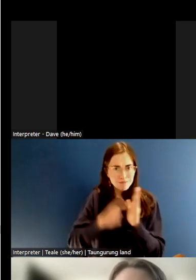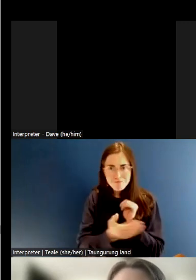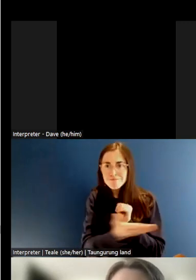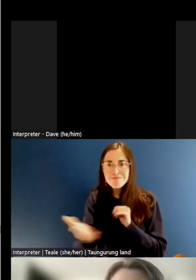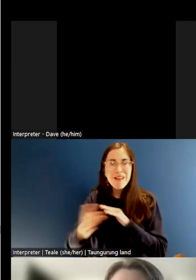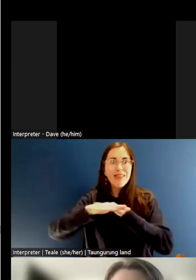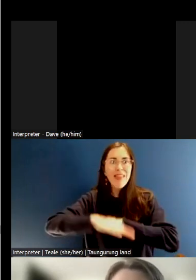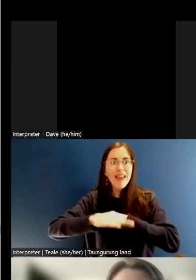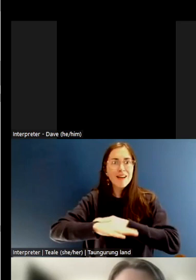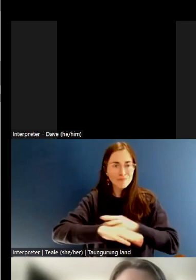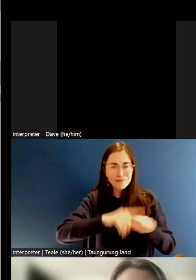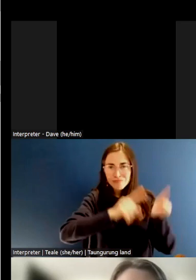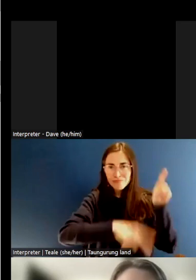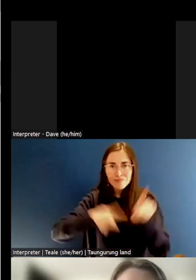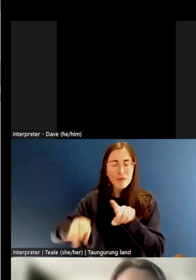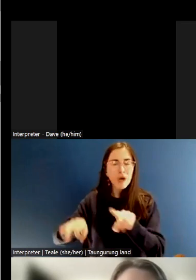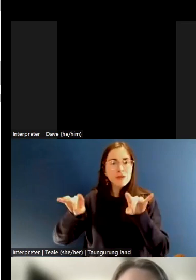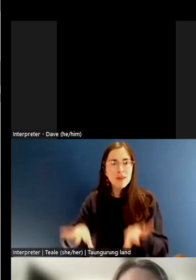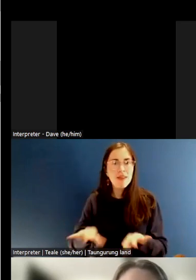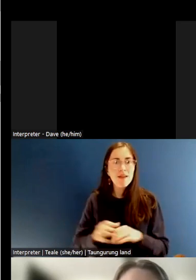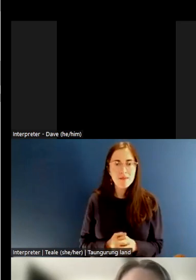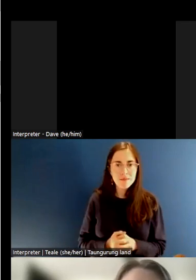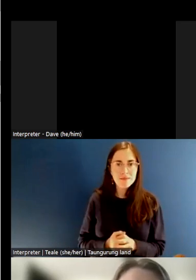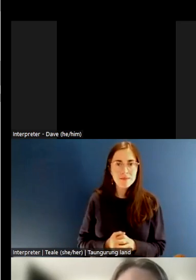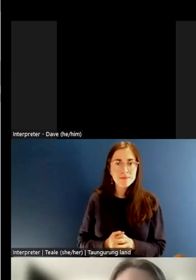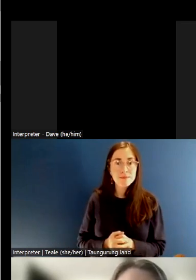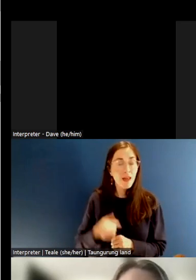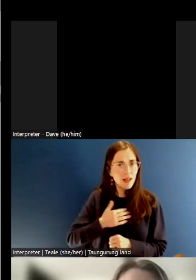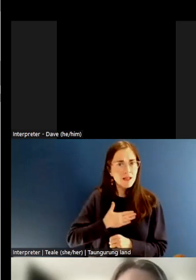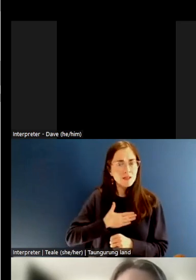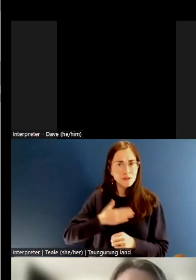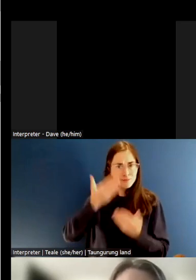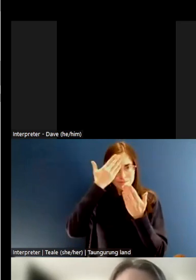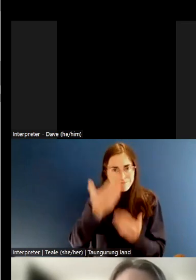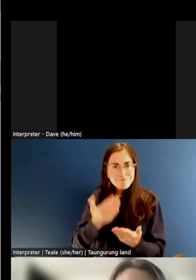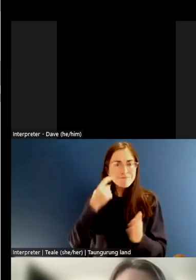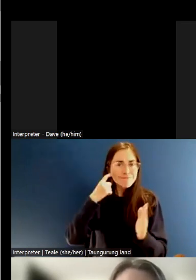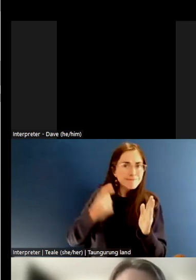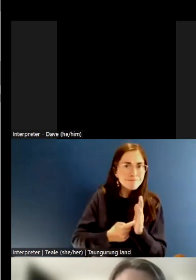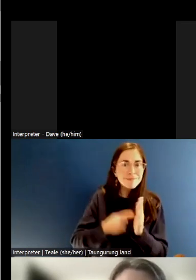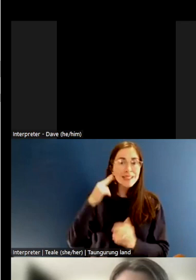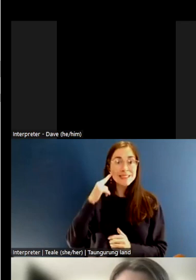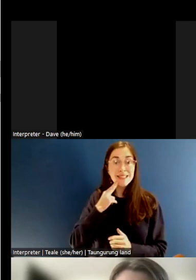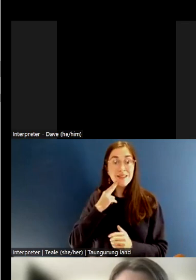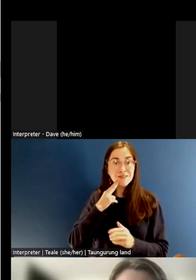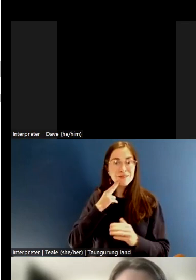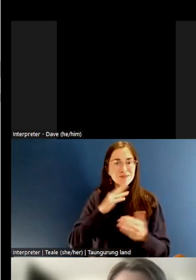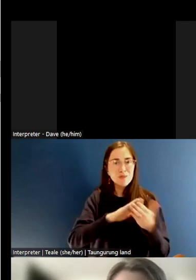And I'd also like to pay respect to all the deaf community and from the different areas that we're dialling in from today as well.